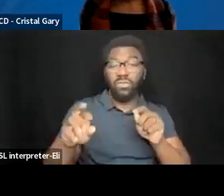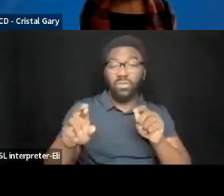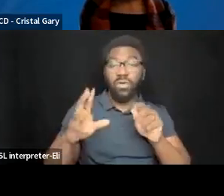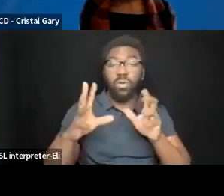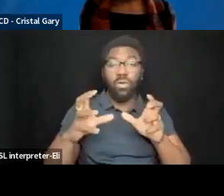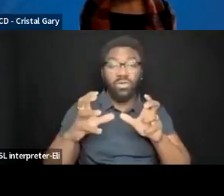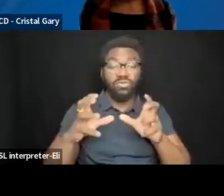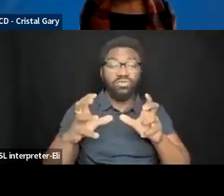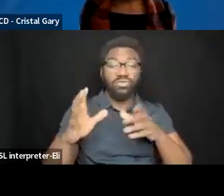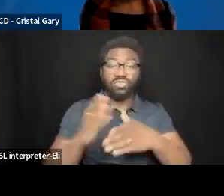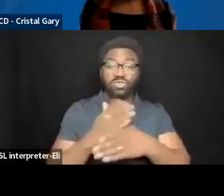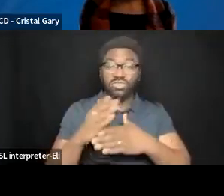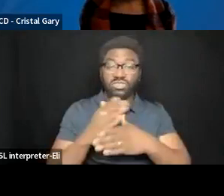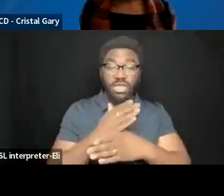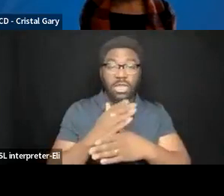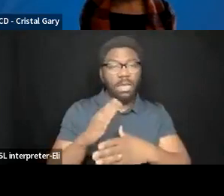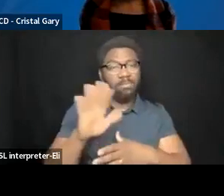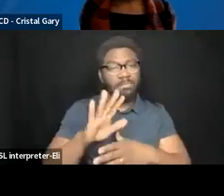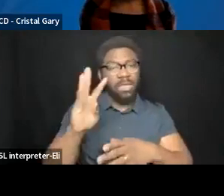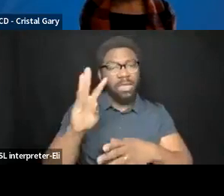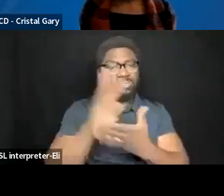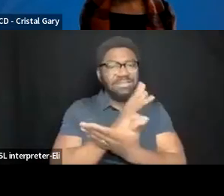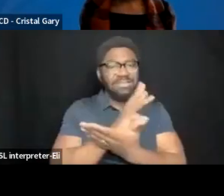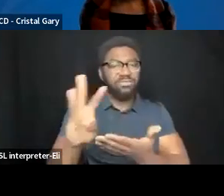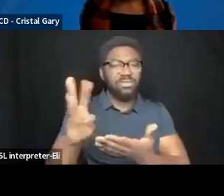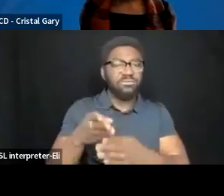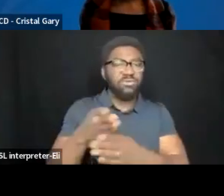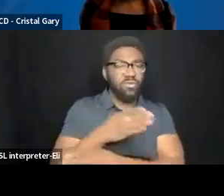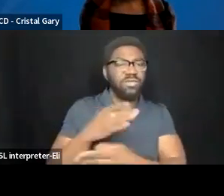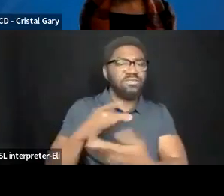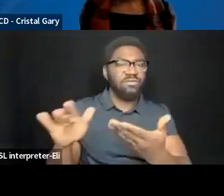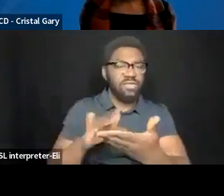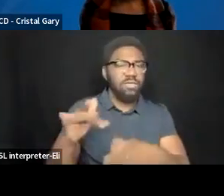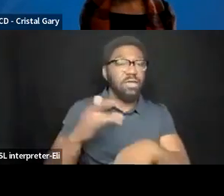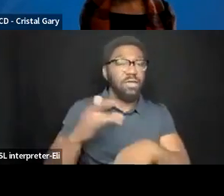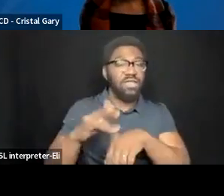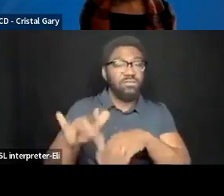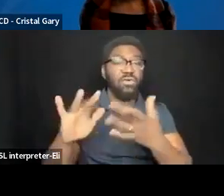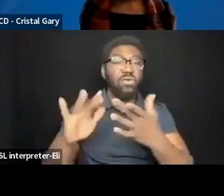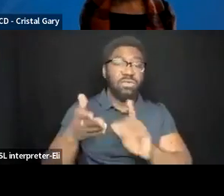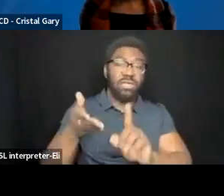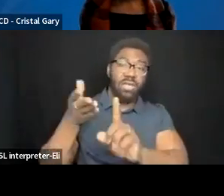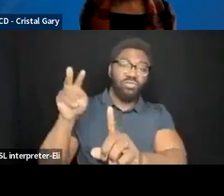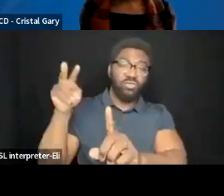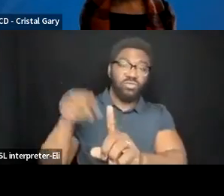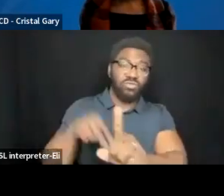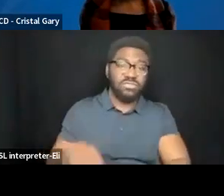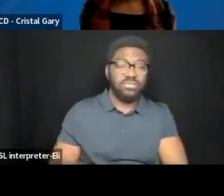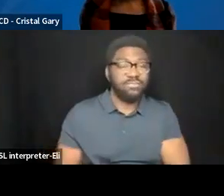about six weeks before the report will be publicly available on our website. Thanks, David. Thanks, Deb. That's great.